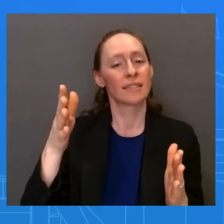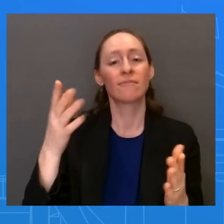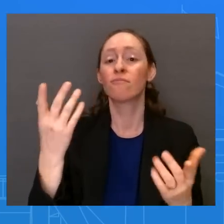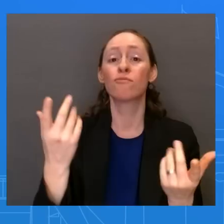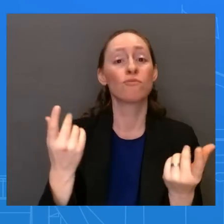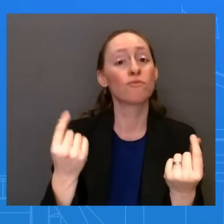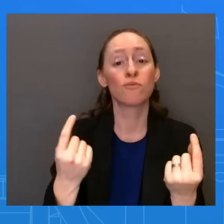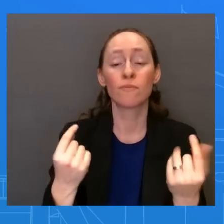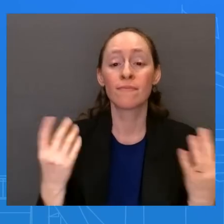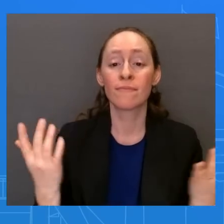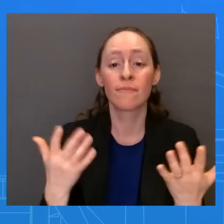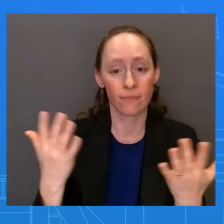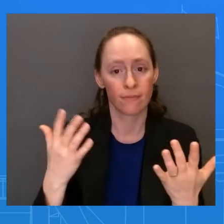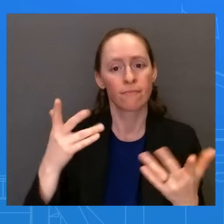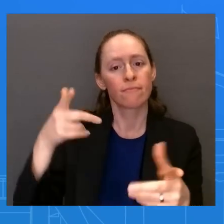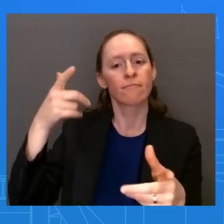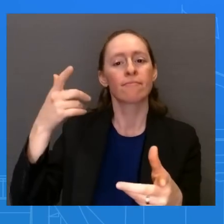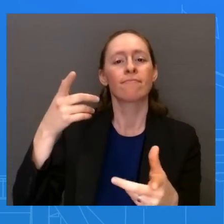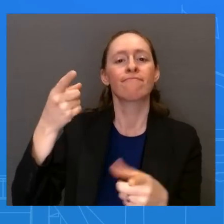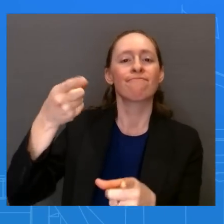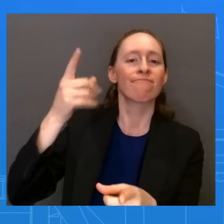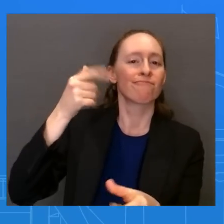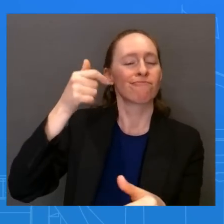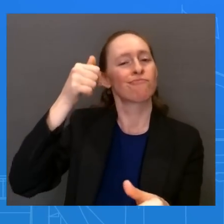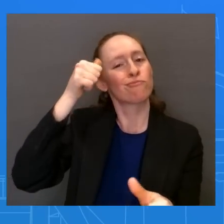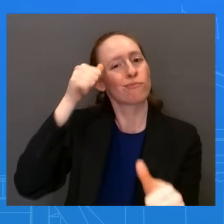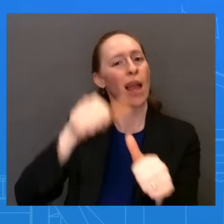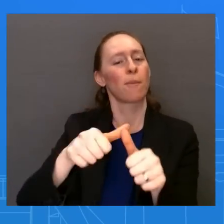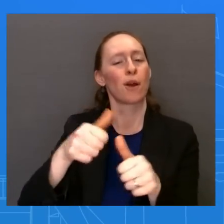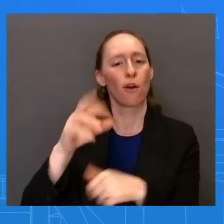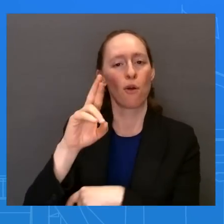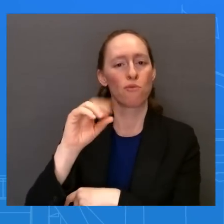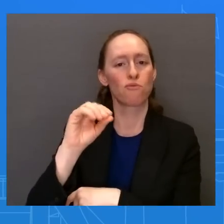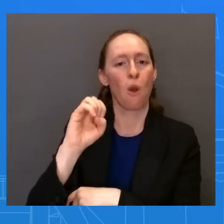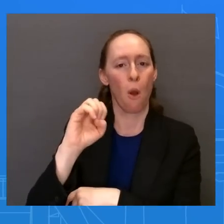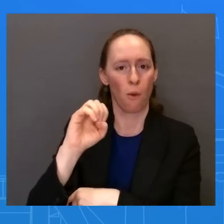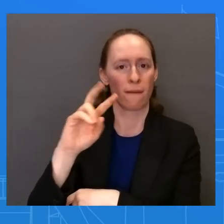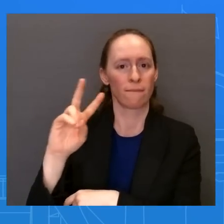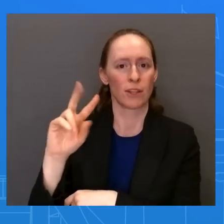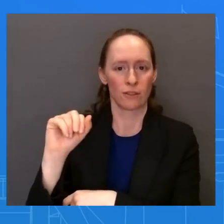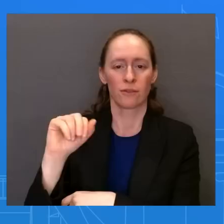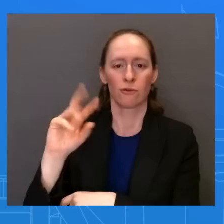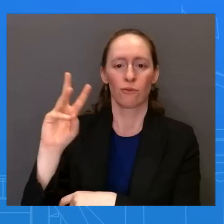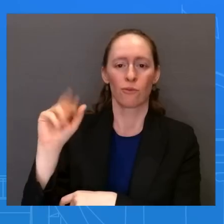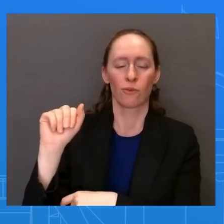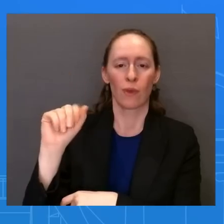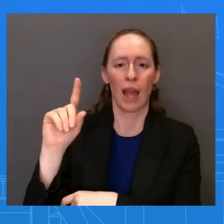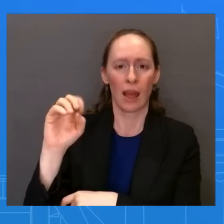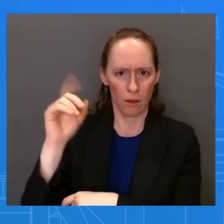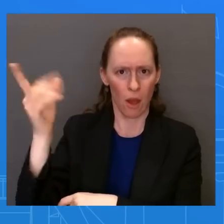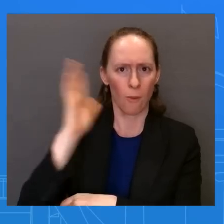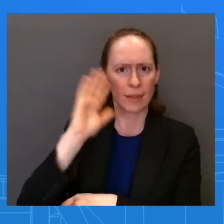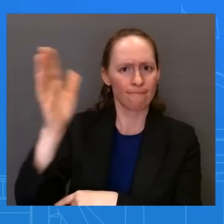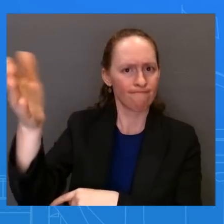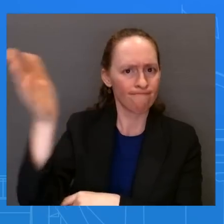for women across America to have access to reproductive care and make their own healthcare decisions.